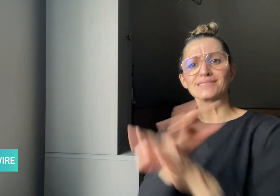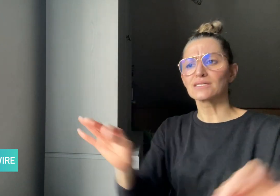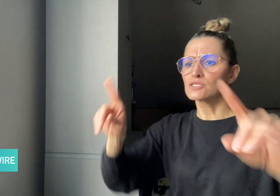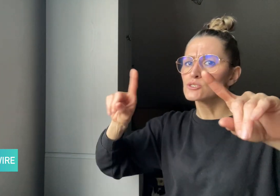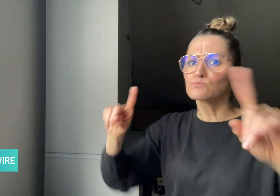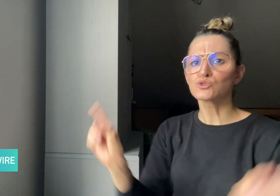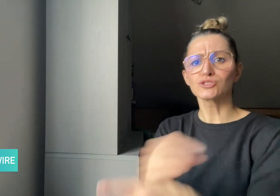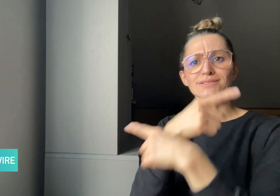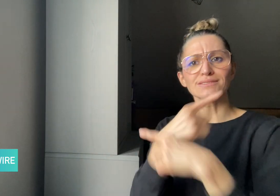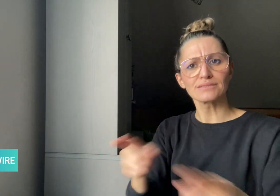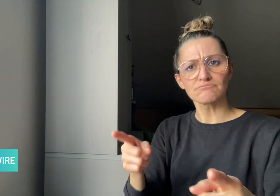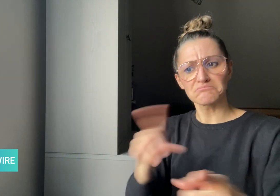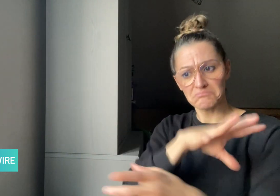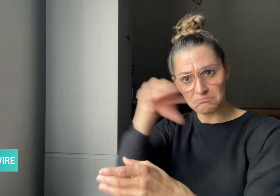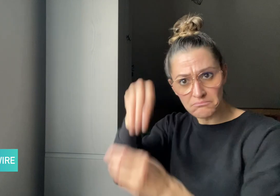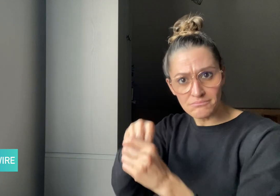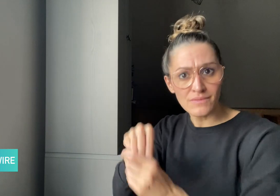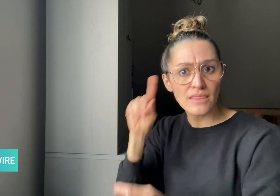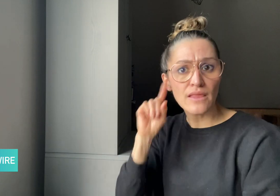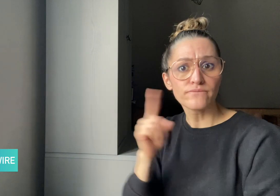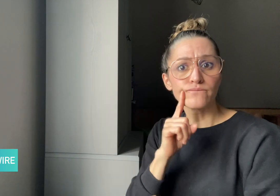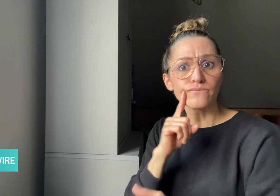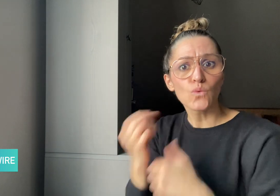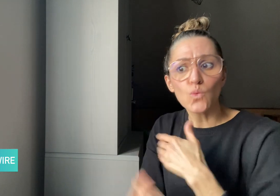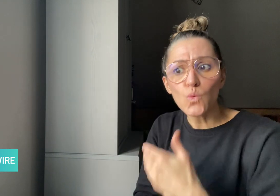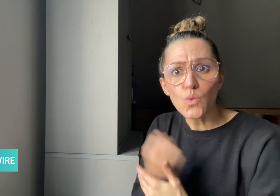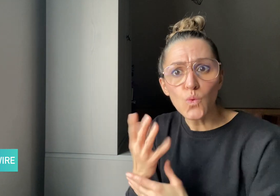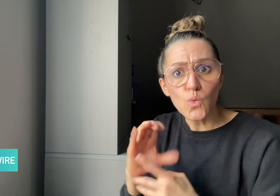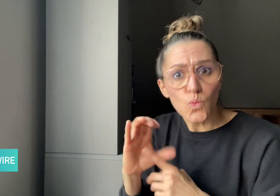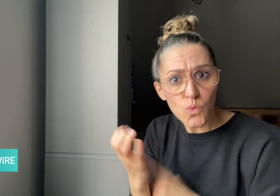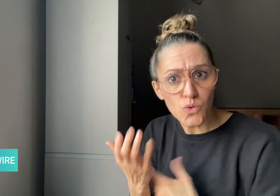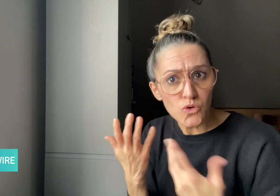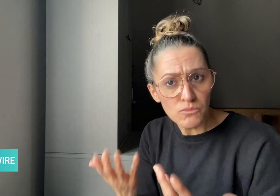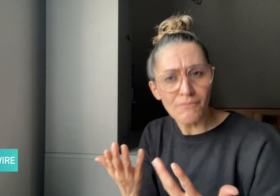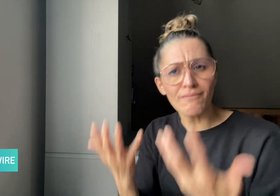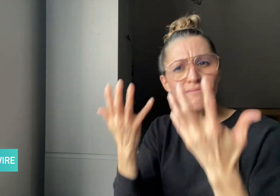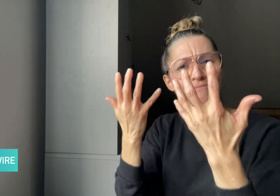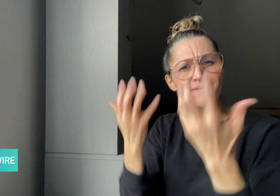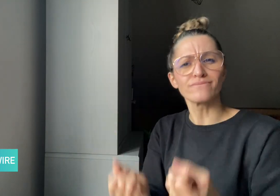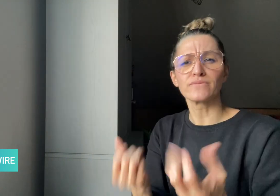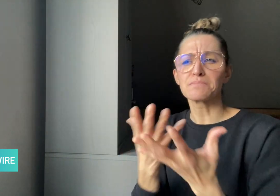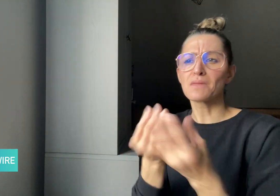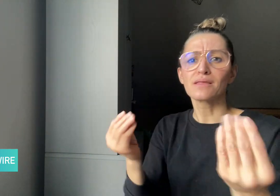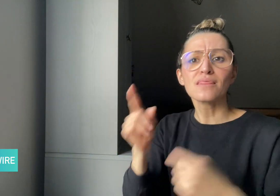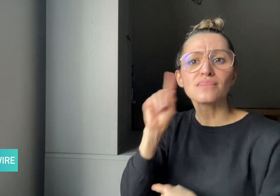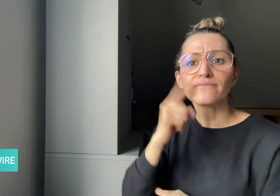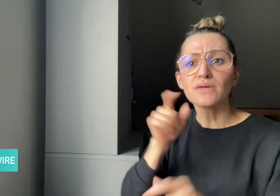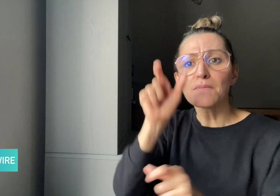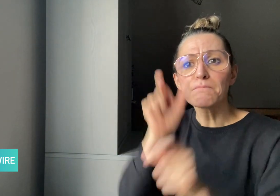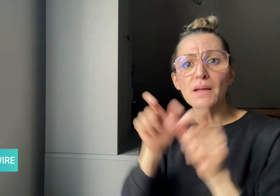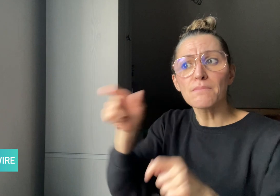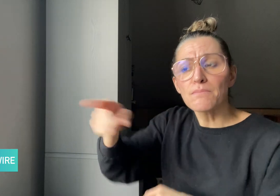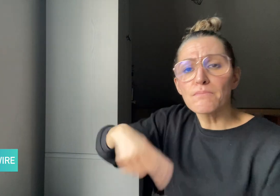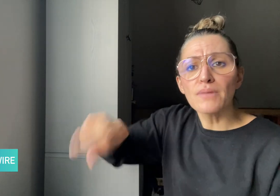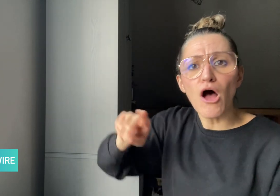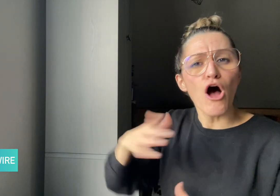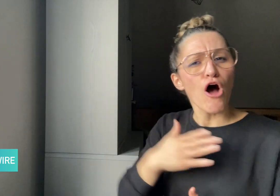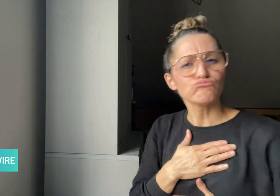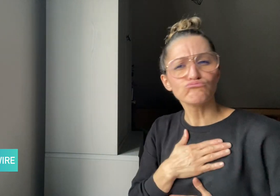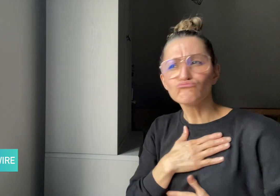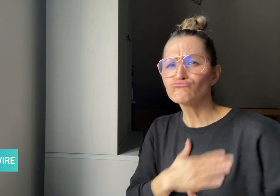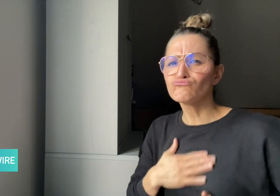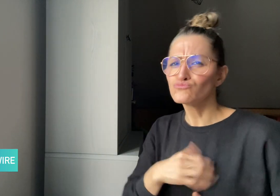There are many Deaf people that enjoy music,